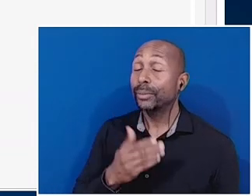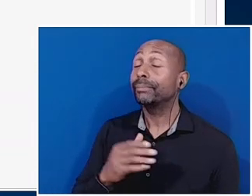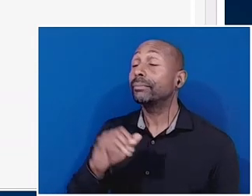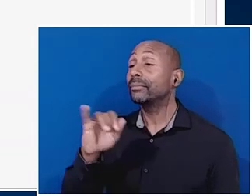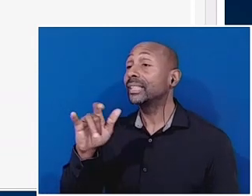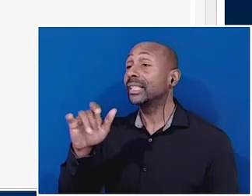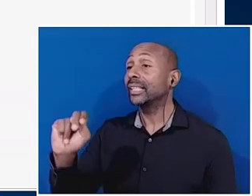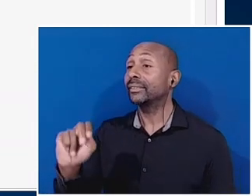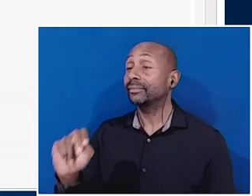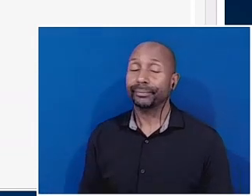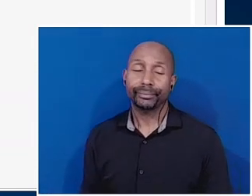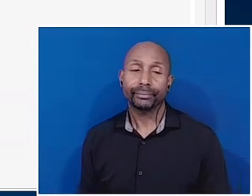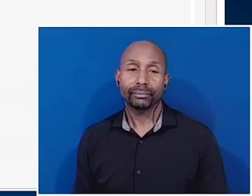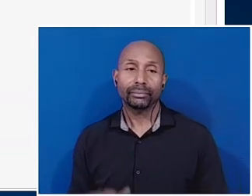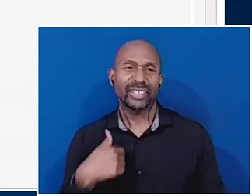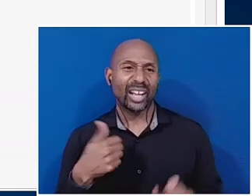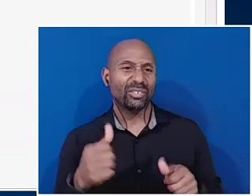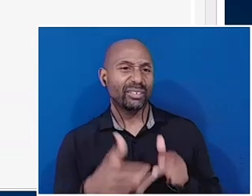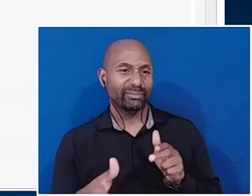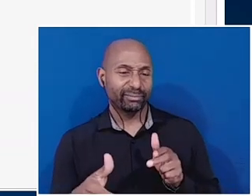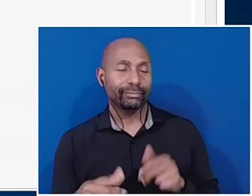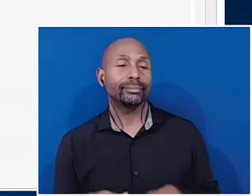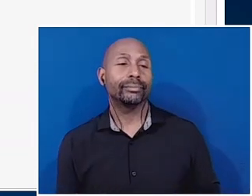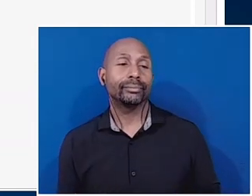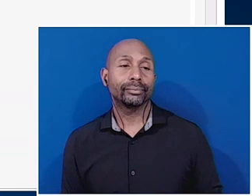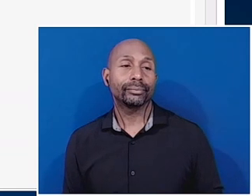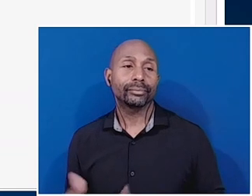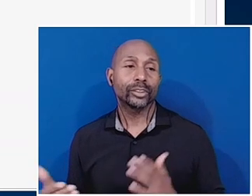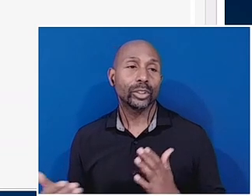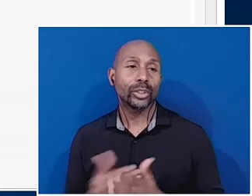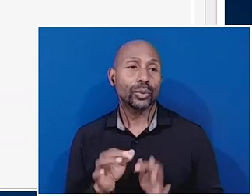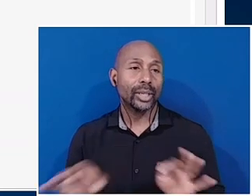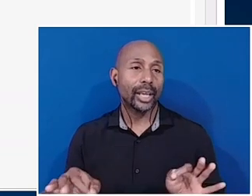So on the new language under (e), I am not